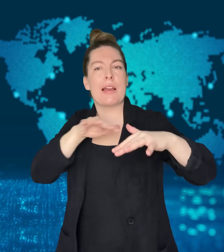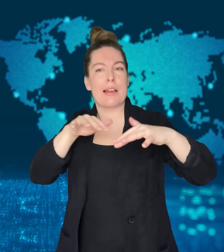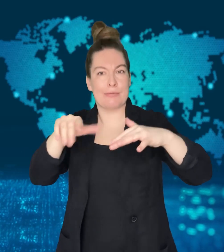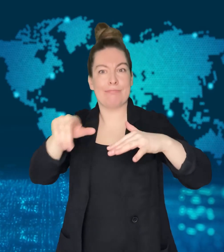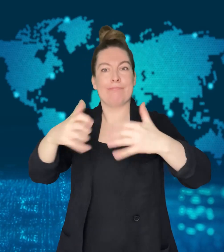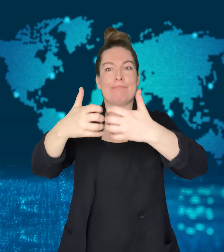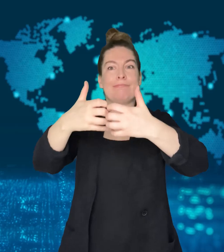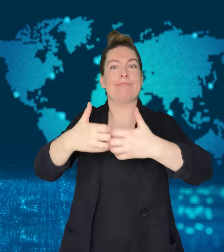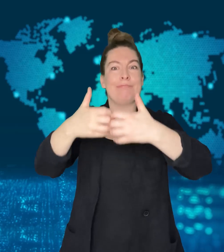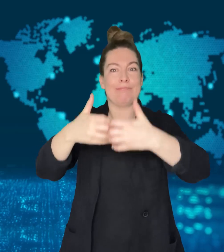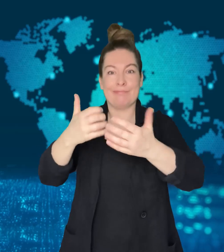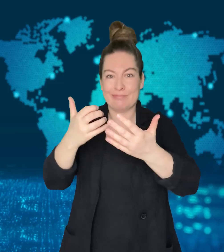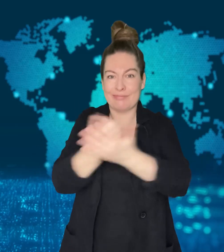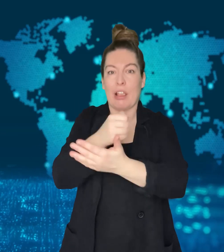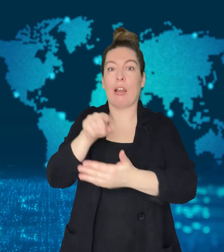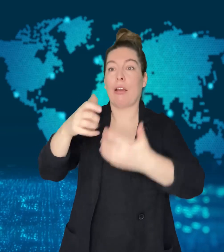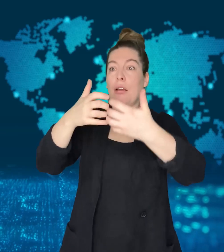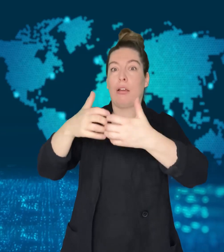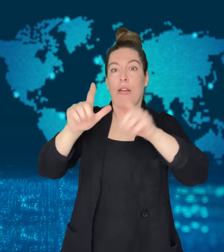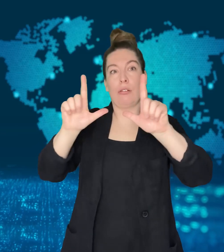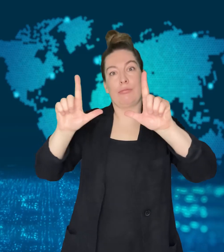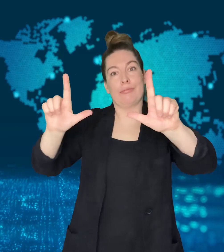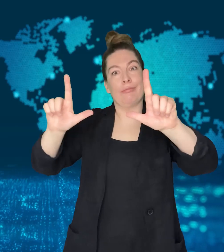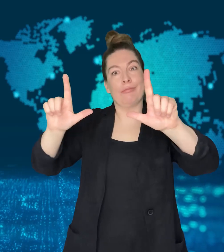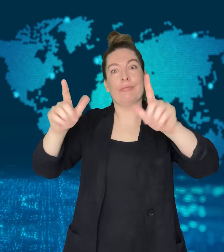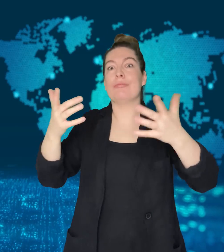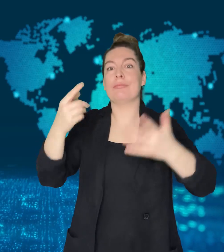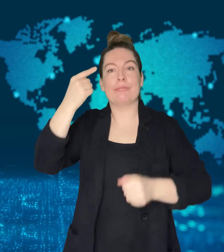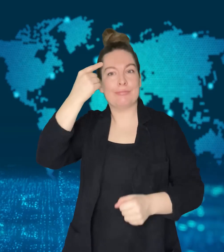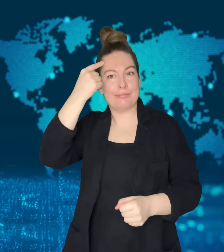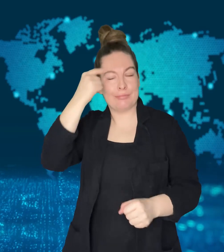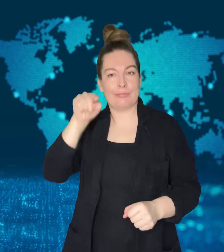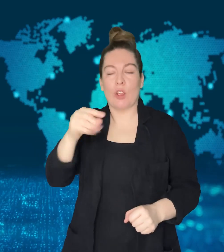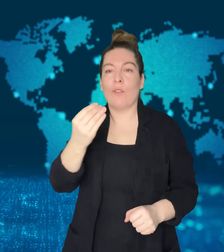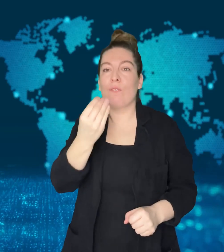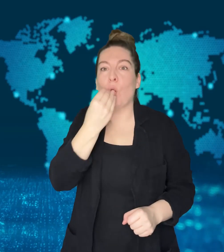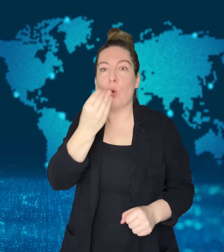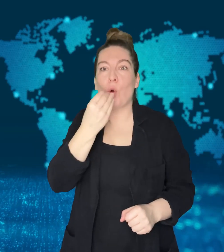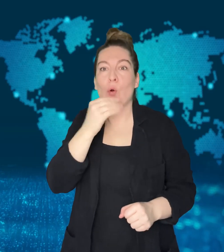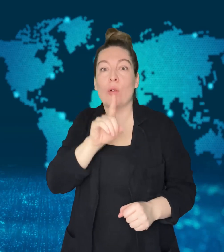that was running under the disguise of a food place.